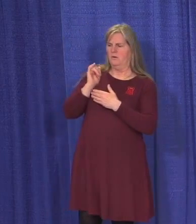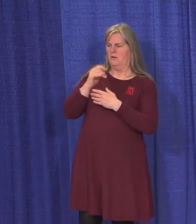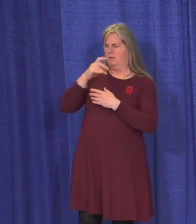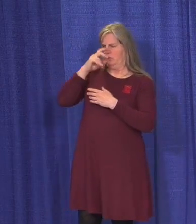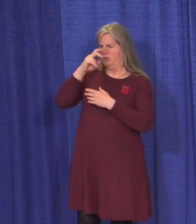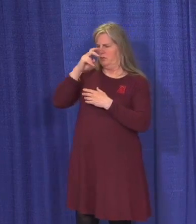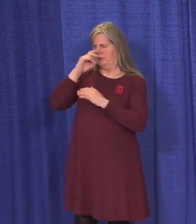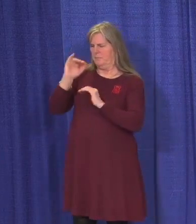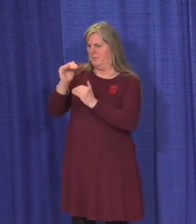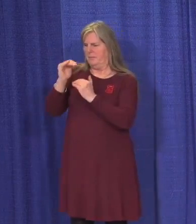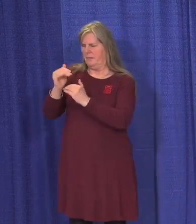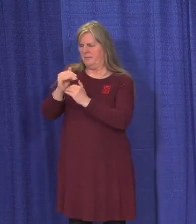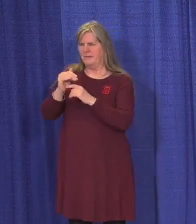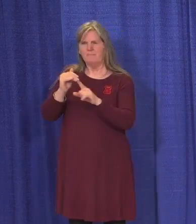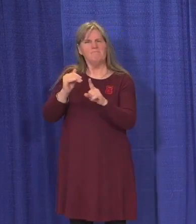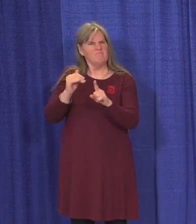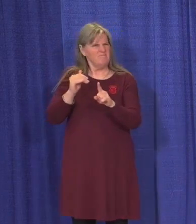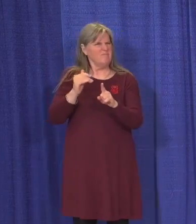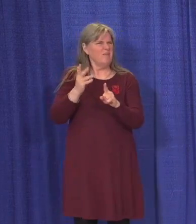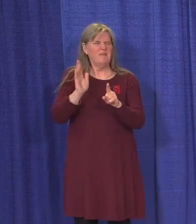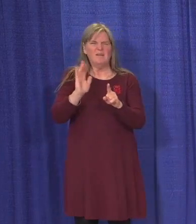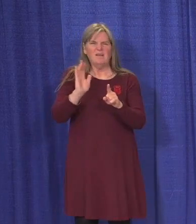others is also likely to be very